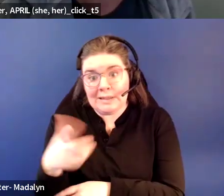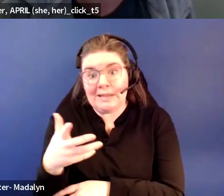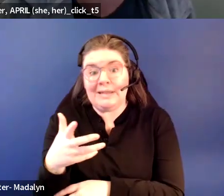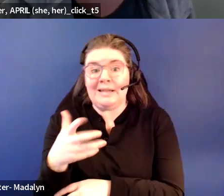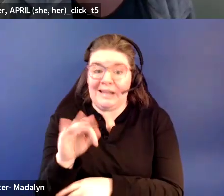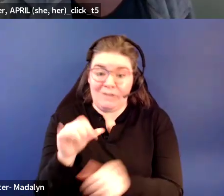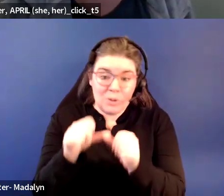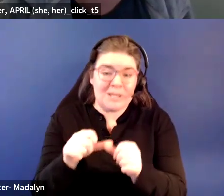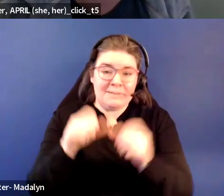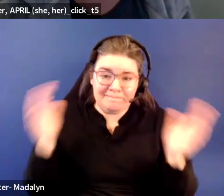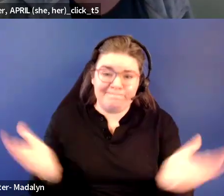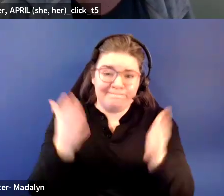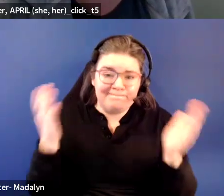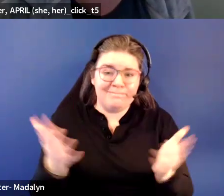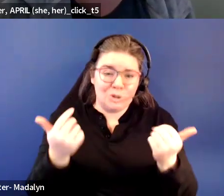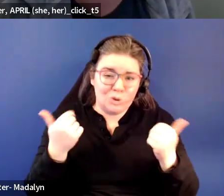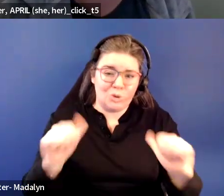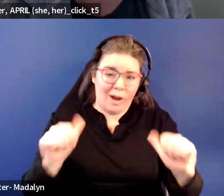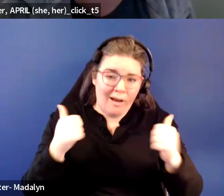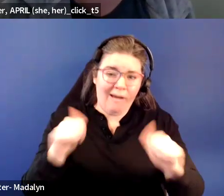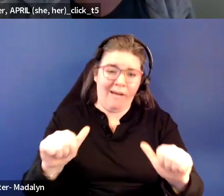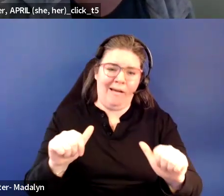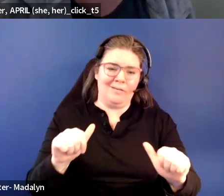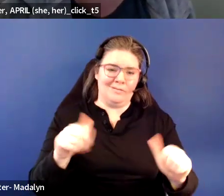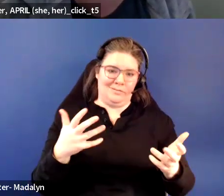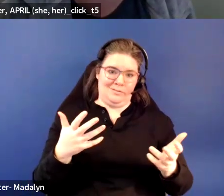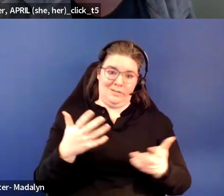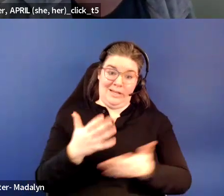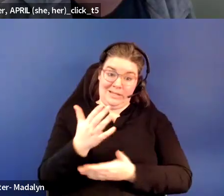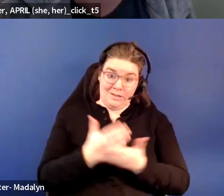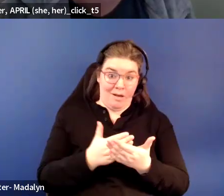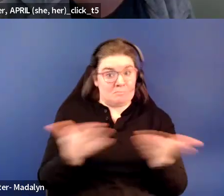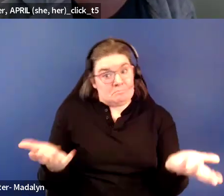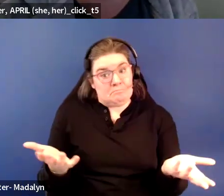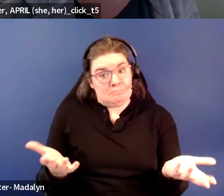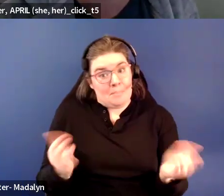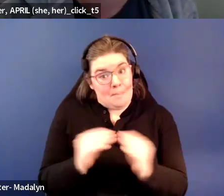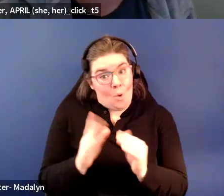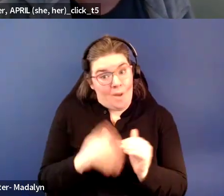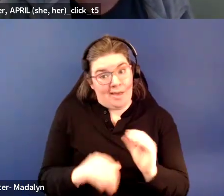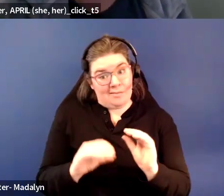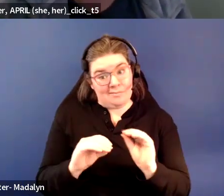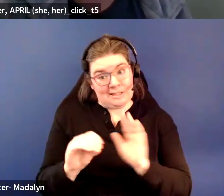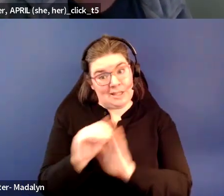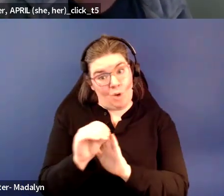Sierra Royster, APRIL (she, her): trying, and that I think you're able to get some. That's more than not getting any. Sierra Royster, APRIL (she, her): Right.